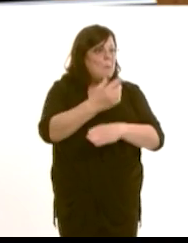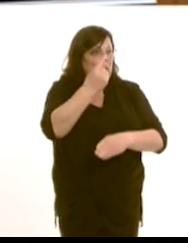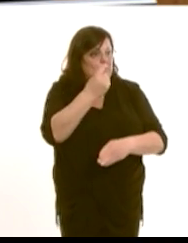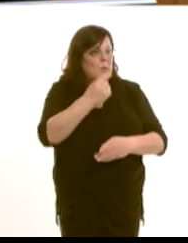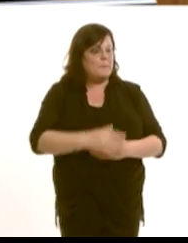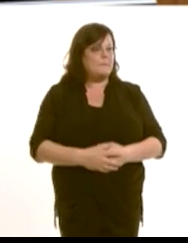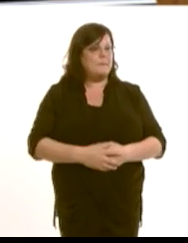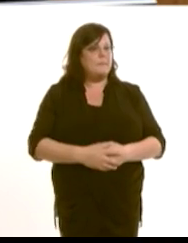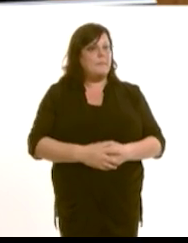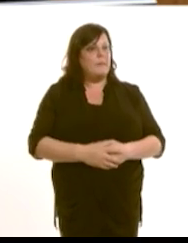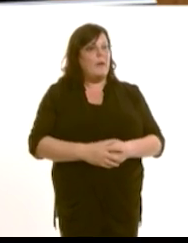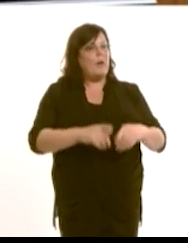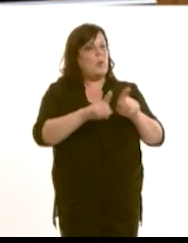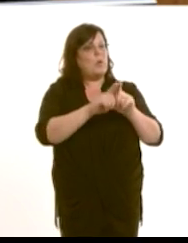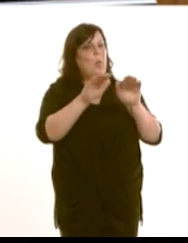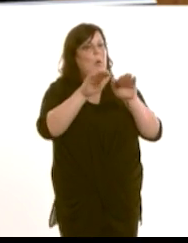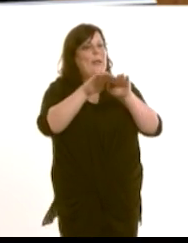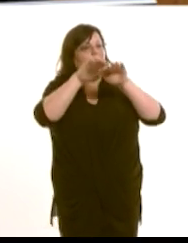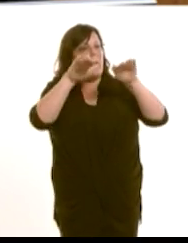in reducing inequalities and tackling poverty.